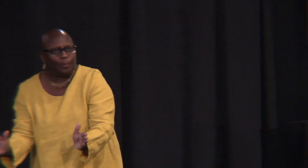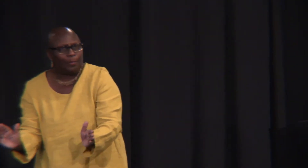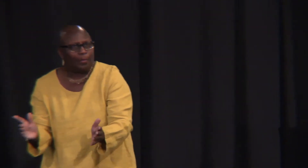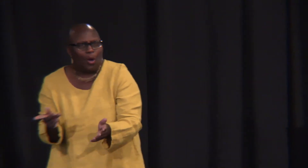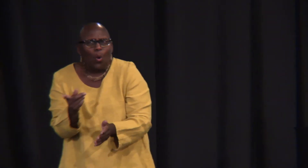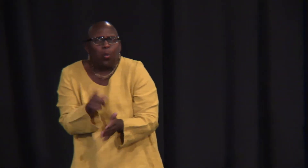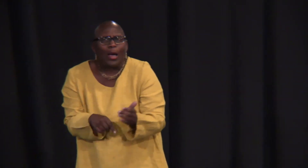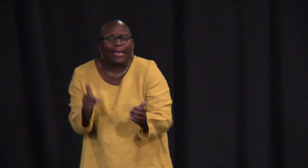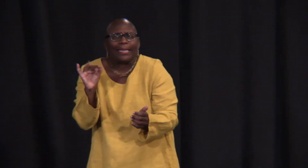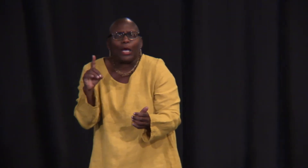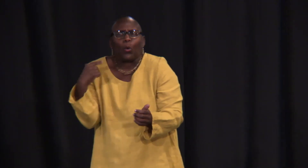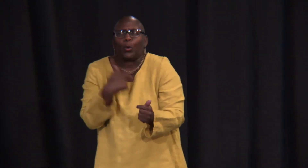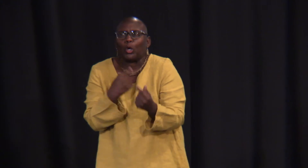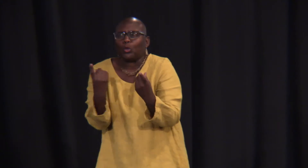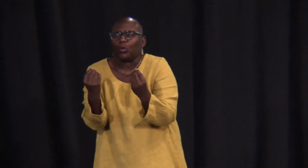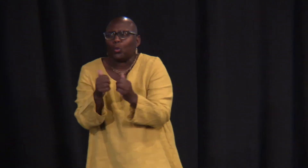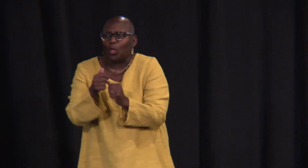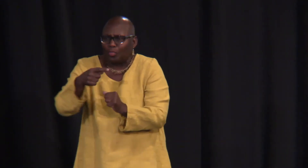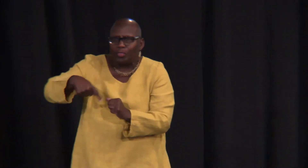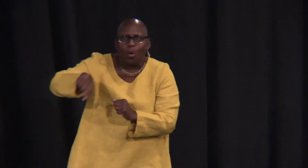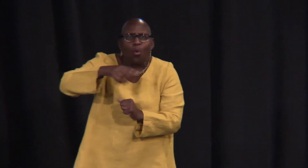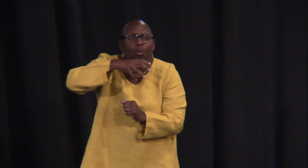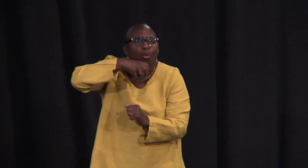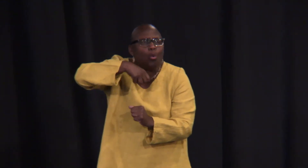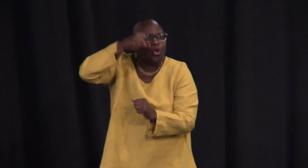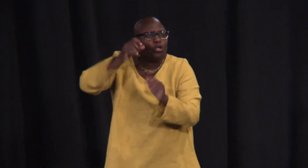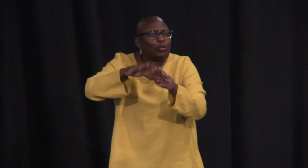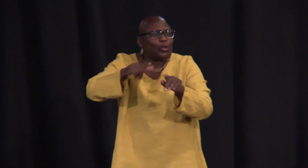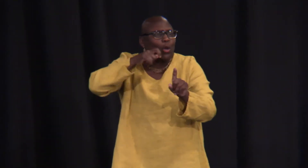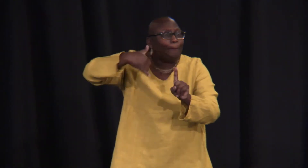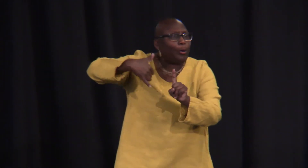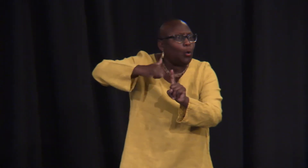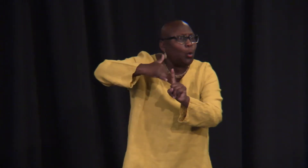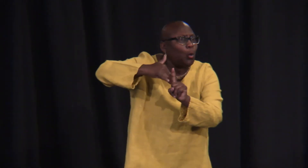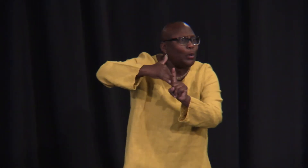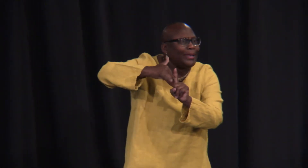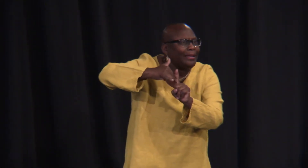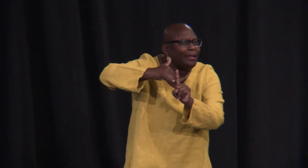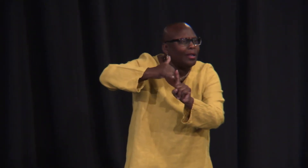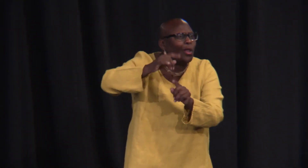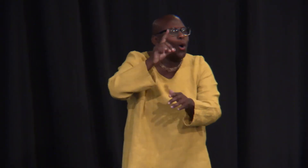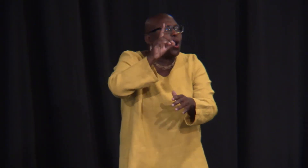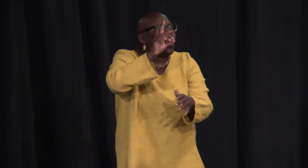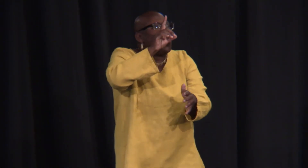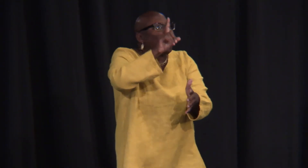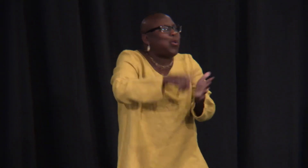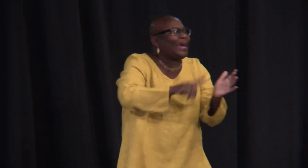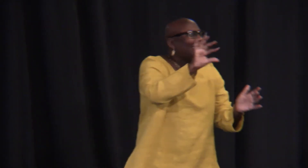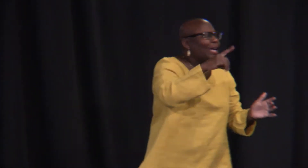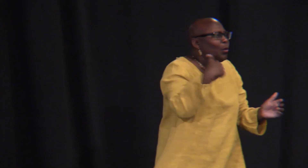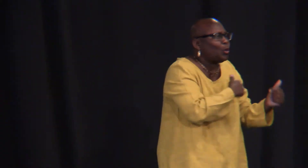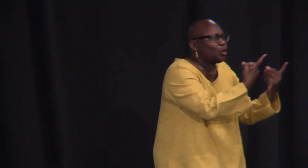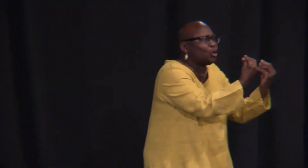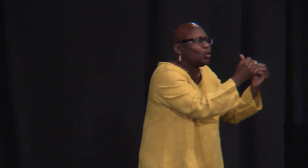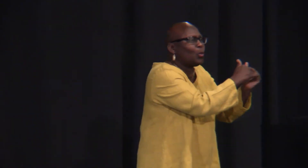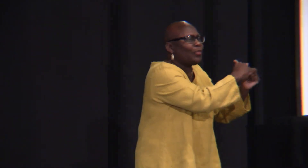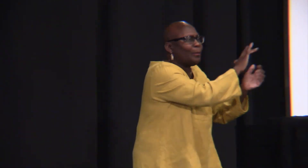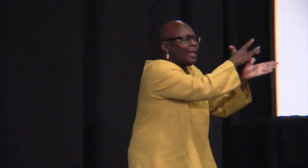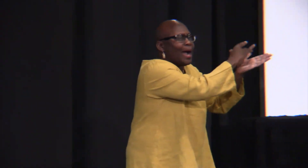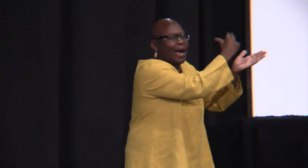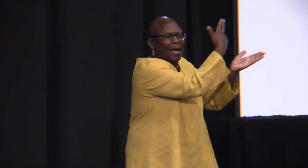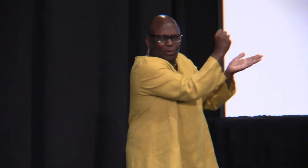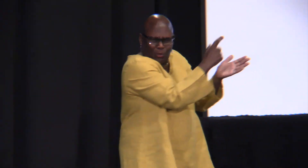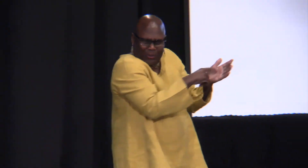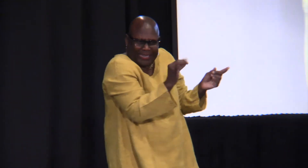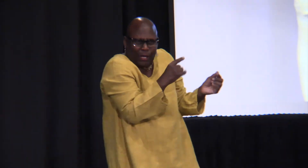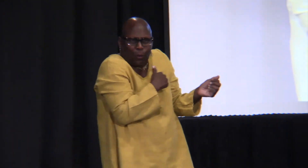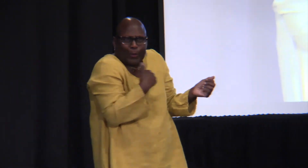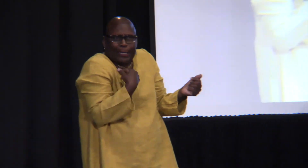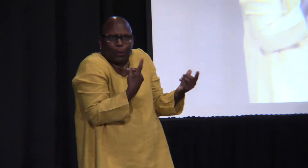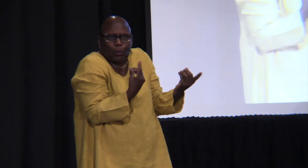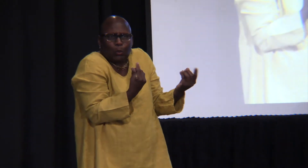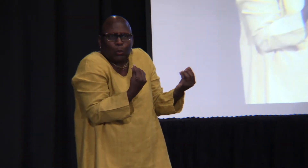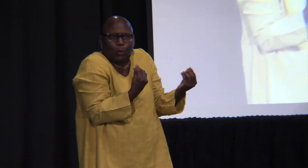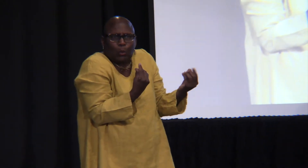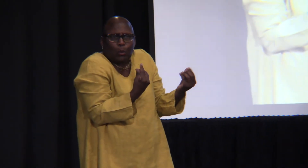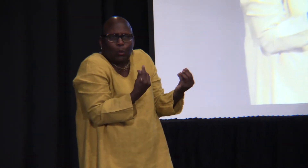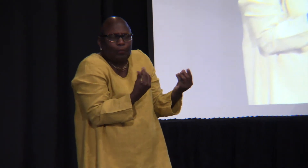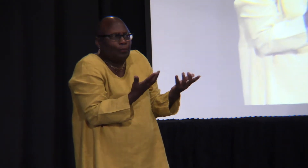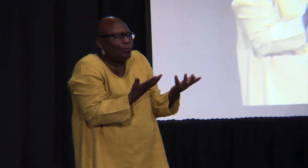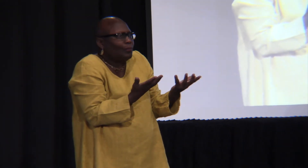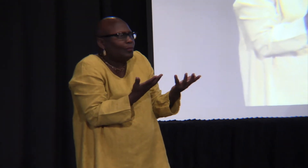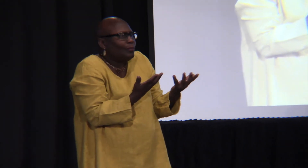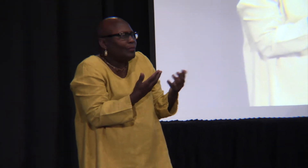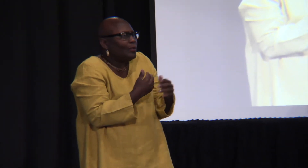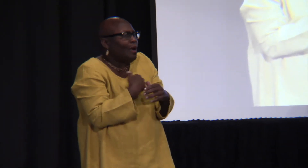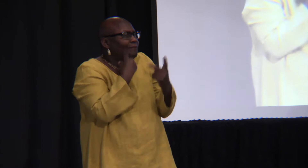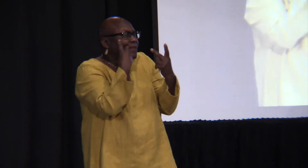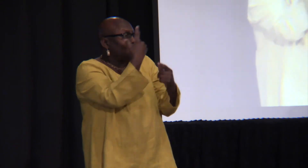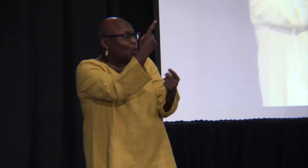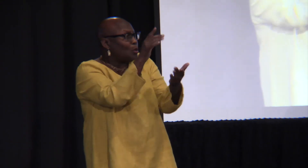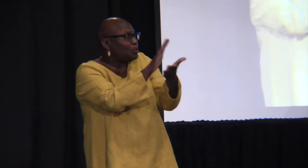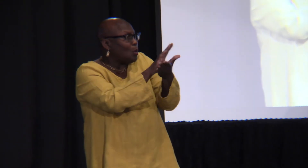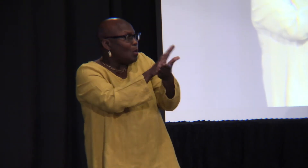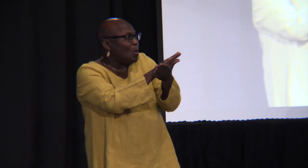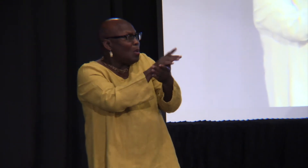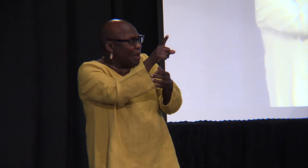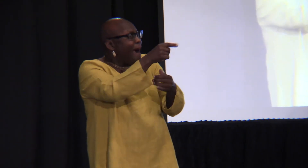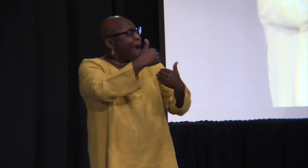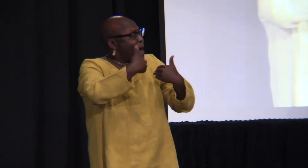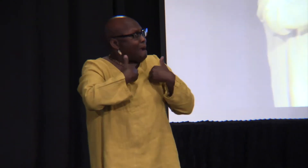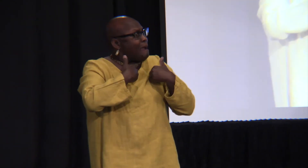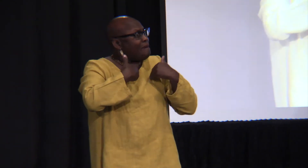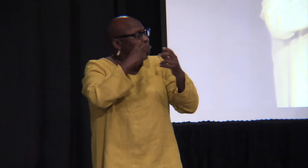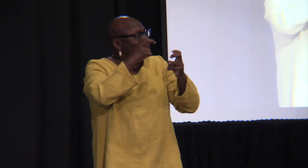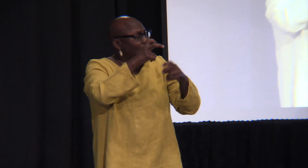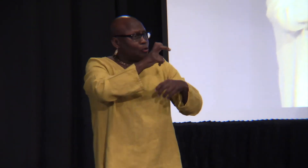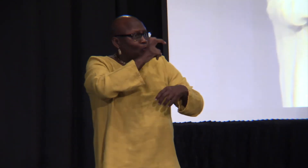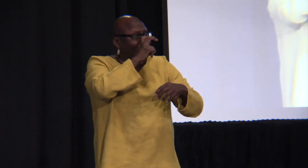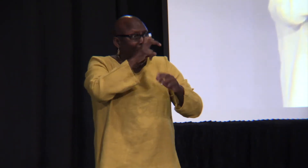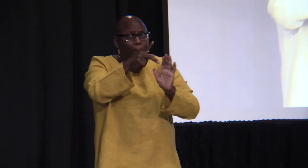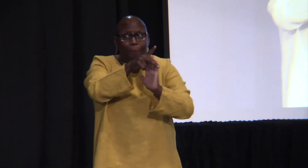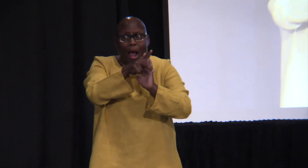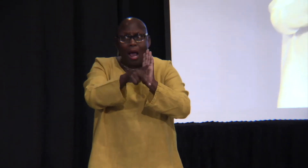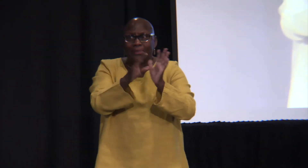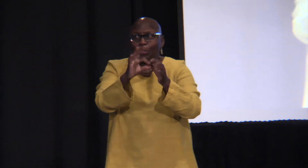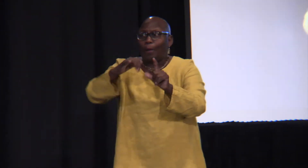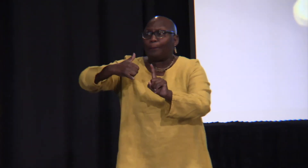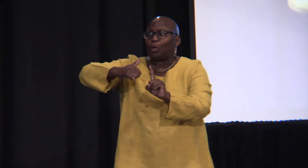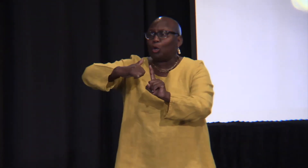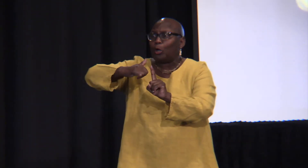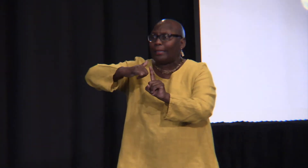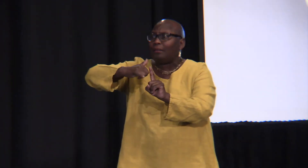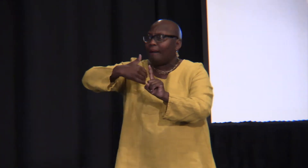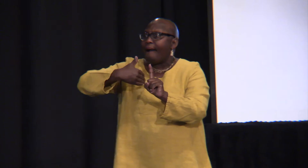stopping this cycle is critical pedagogy - education.